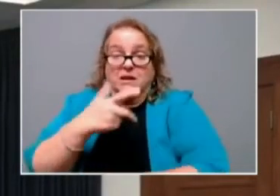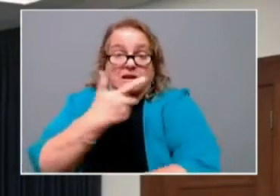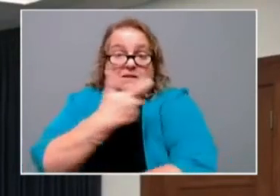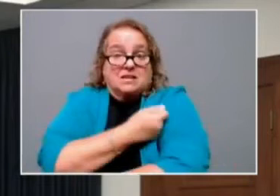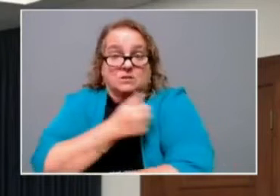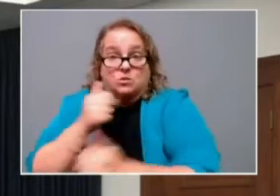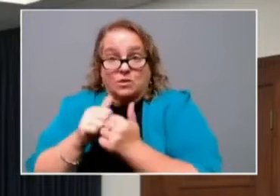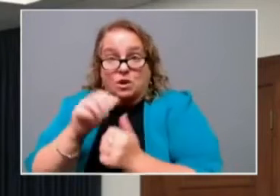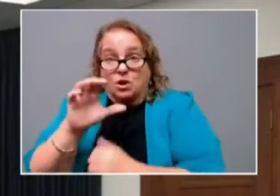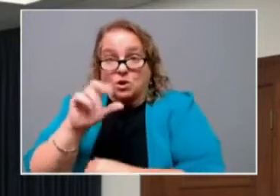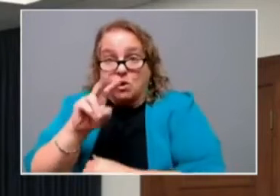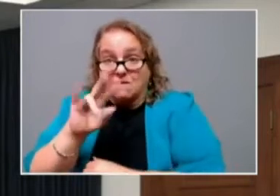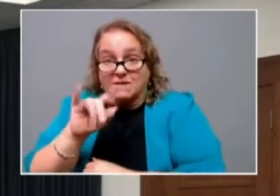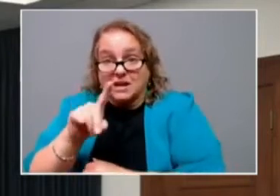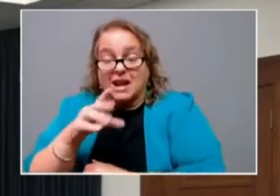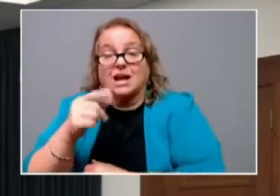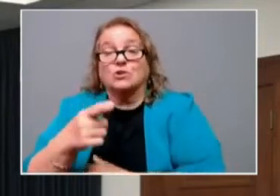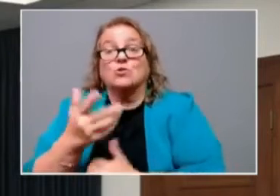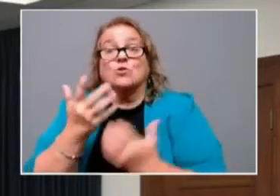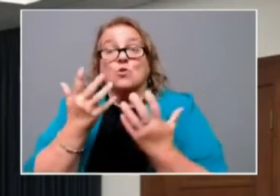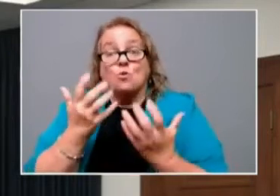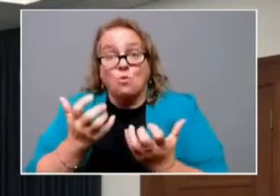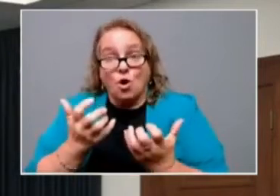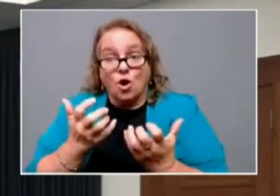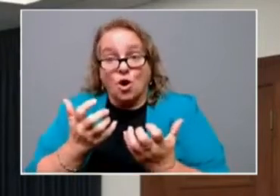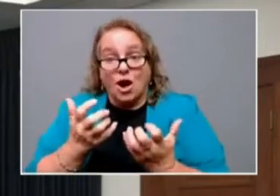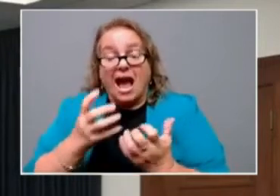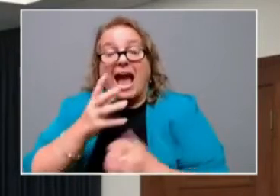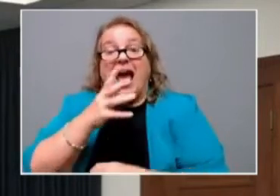would like to, you also want to get back state against you get them at the